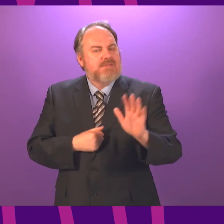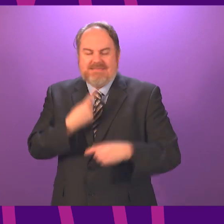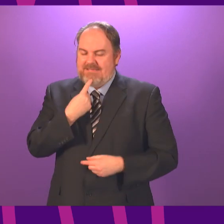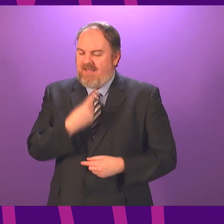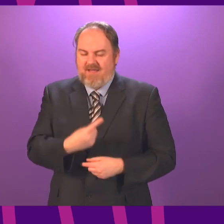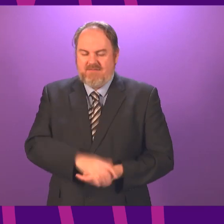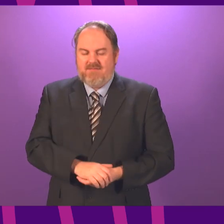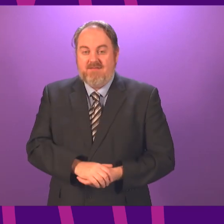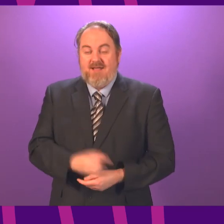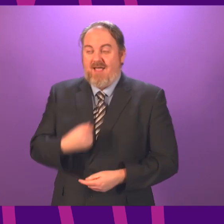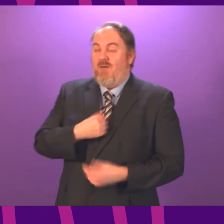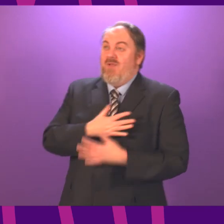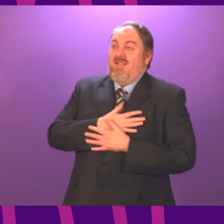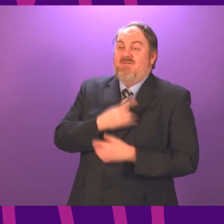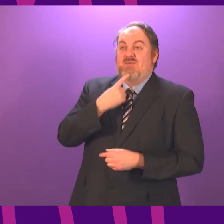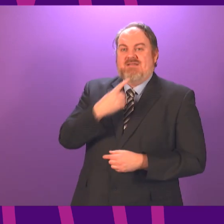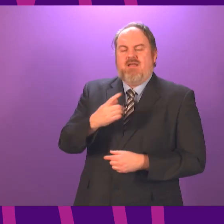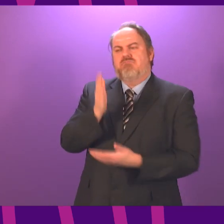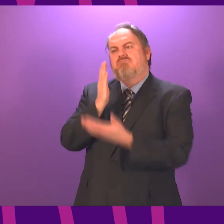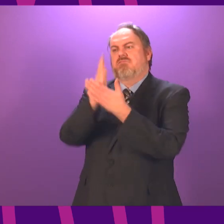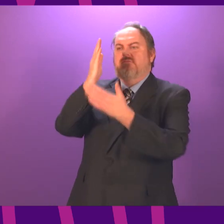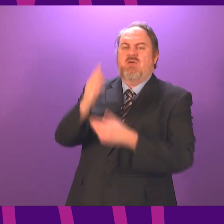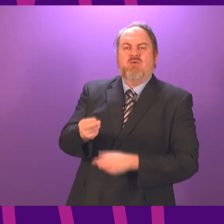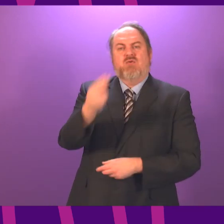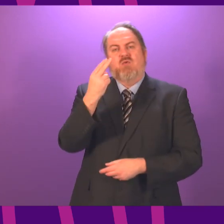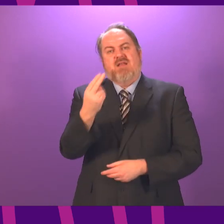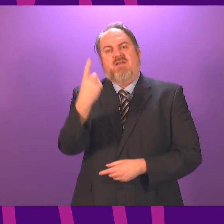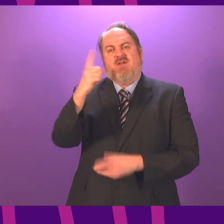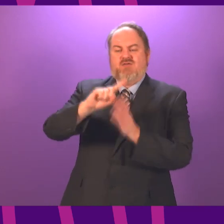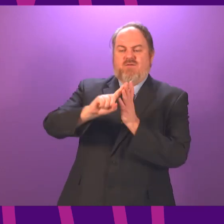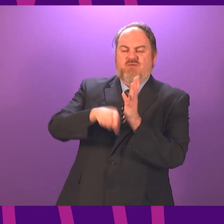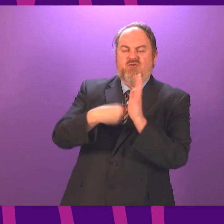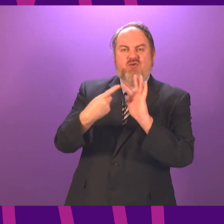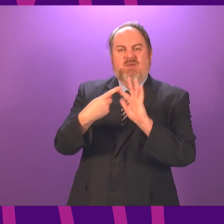I would love to stand here and say that by 21 June we will all be back to normal completely,